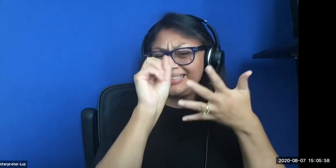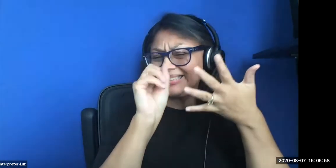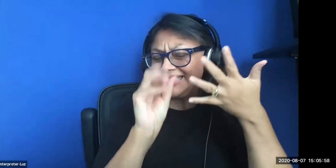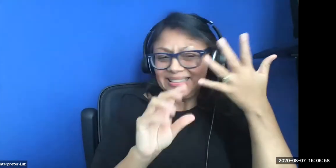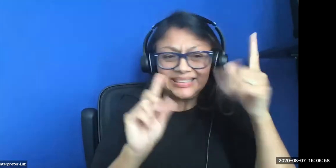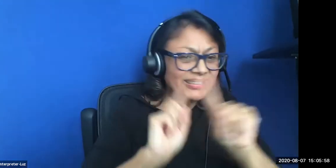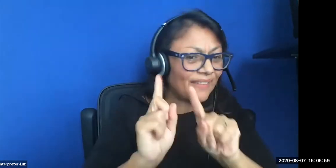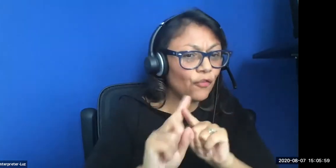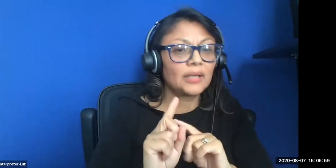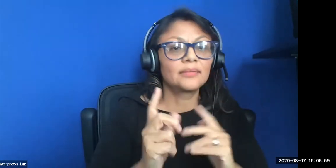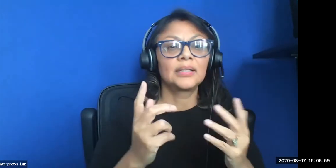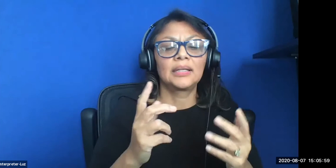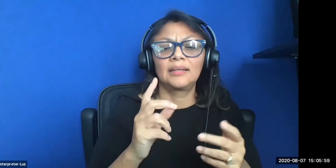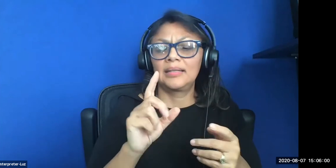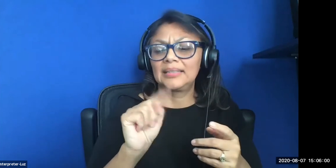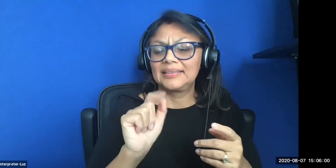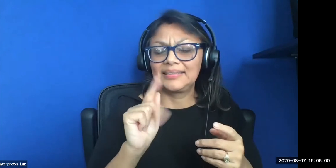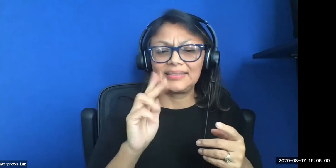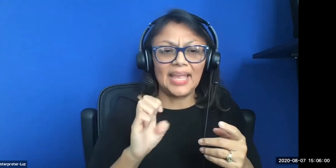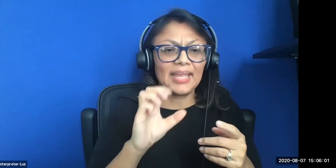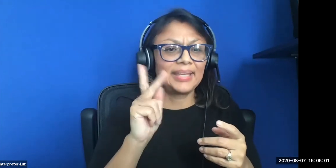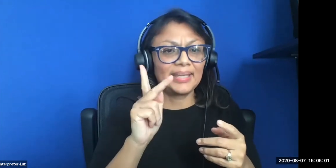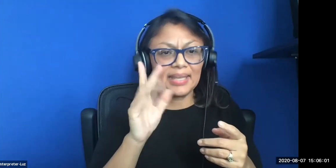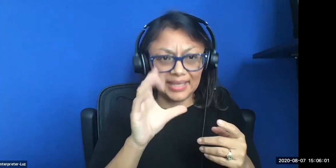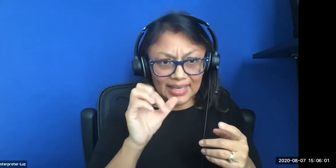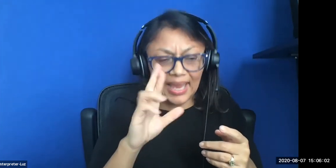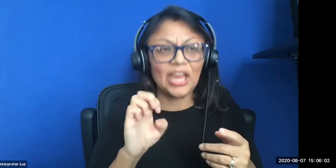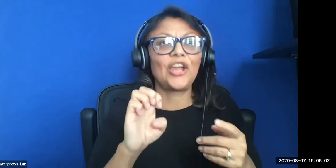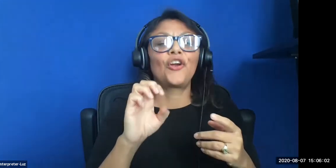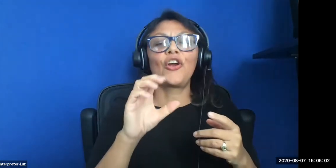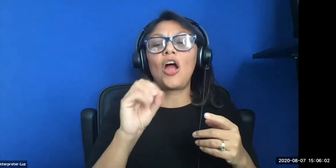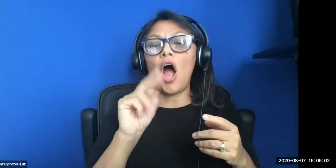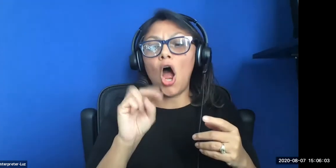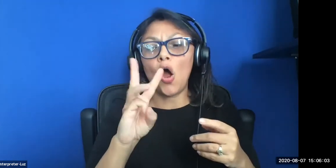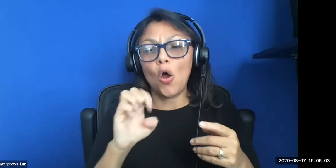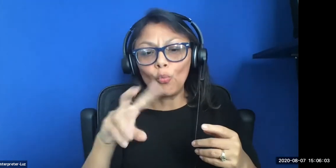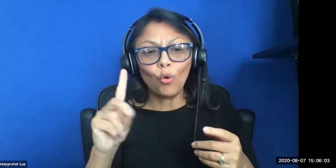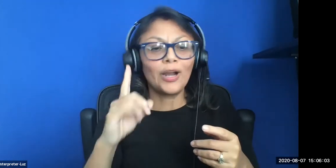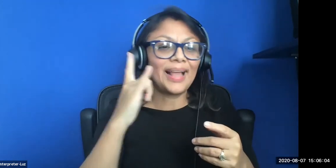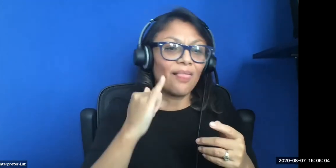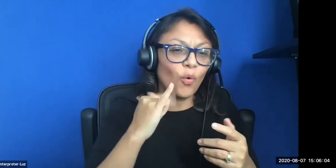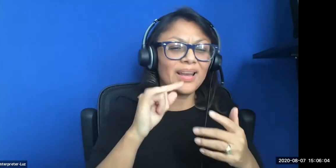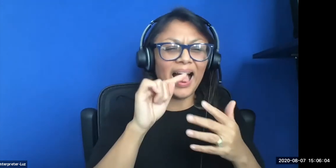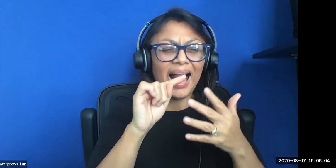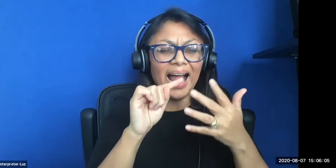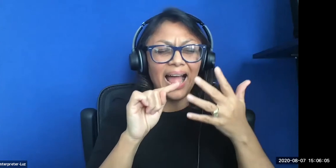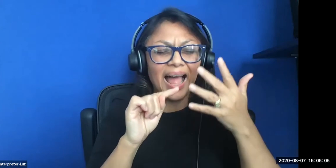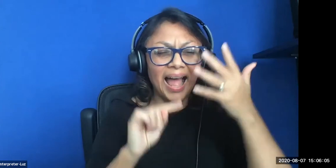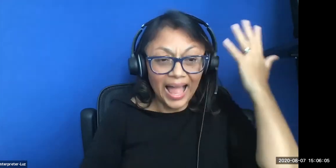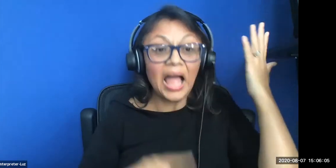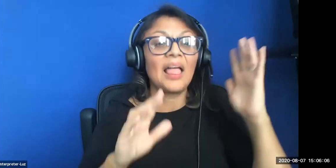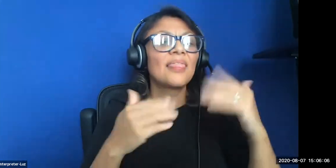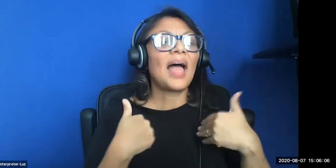Channelle Charest: Take care, you know, on we're California on where to us, the whole nine they all have their own teams. They have their own info spaces.